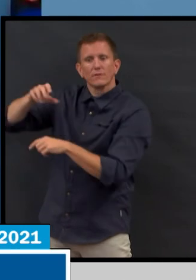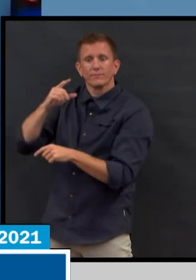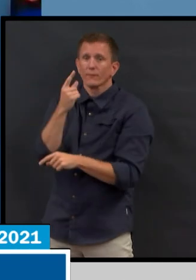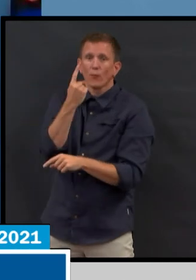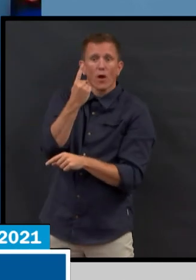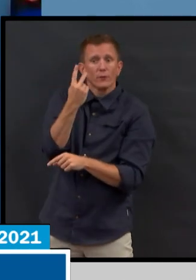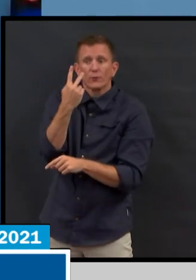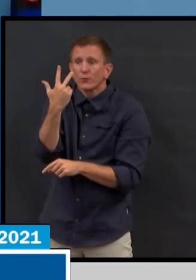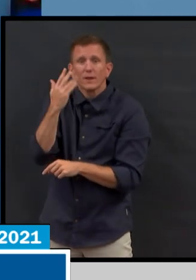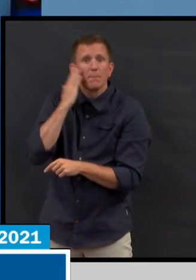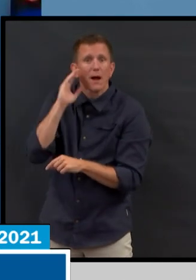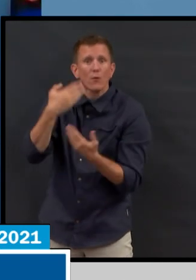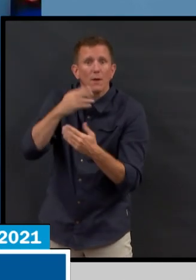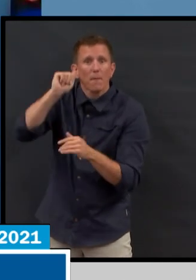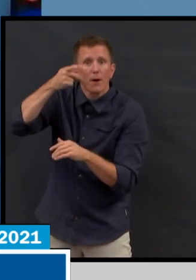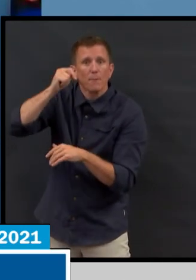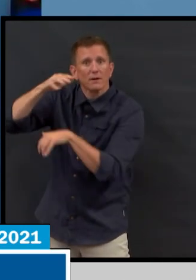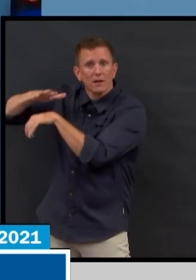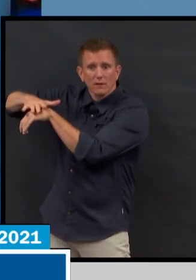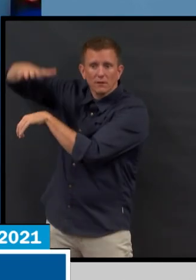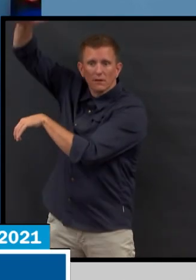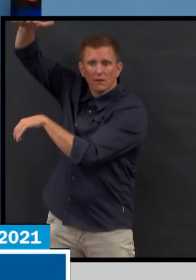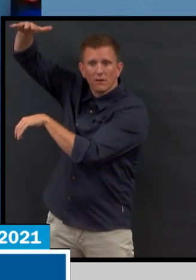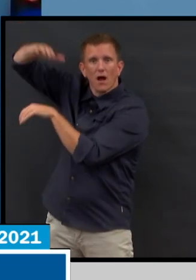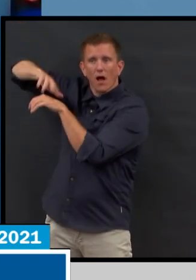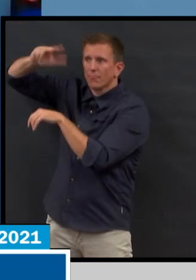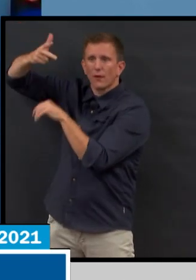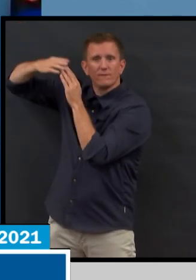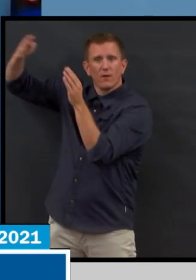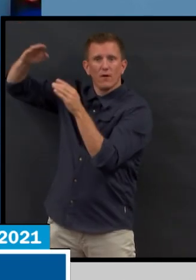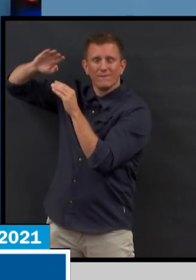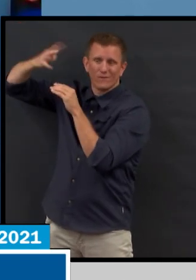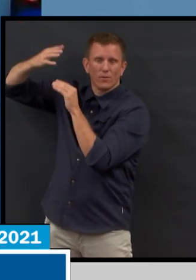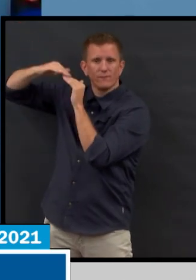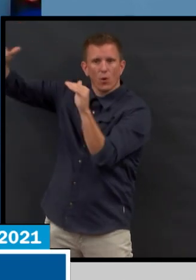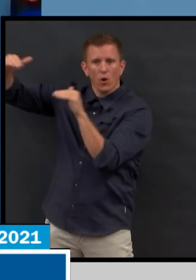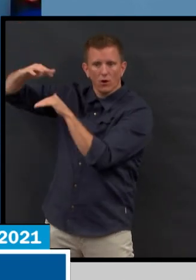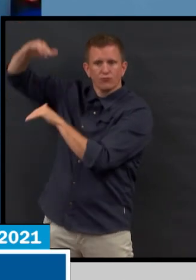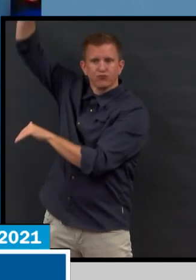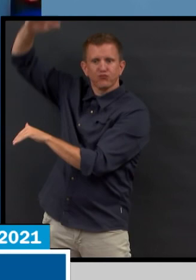so that will be coming hopefully by the end of next year 30 to 80 percent i believe ami